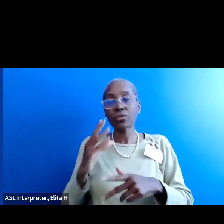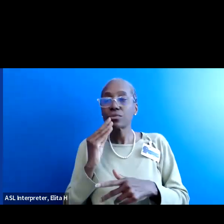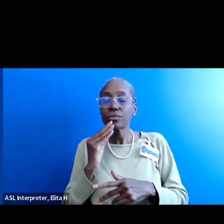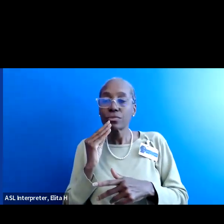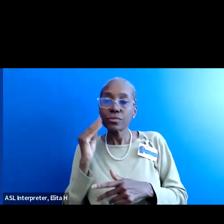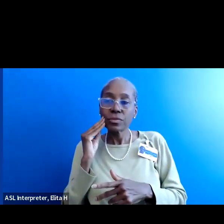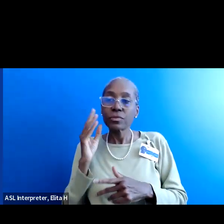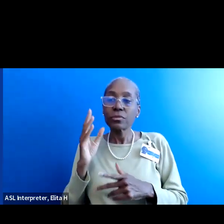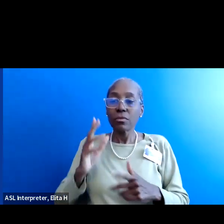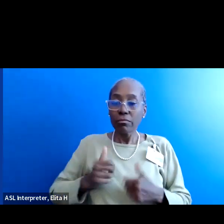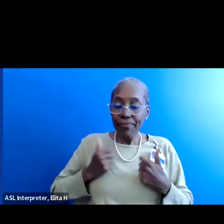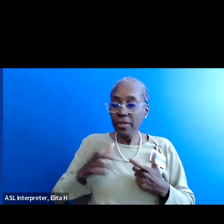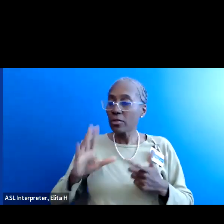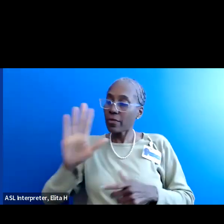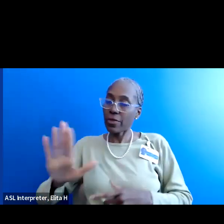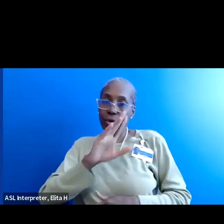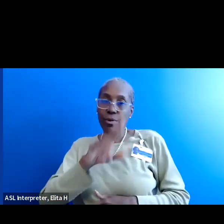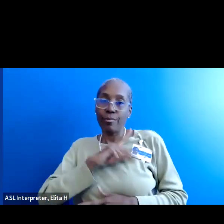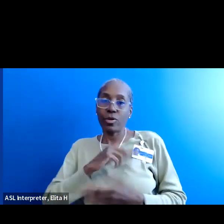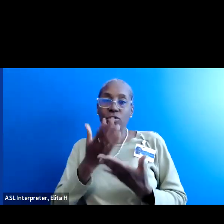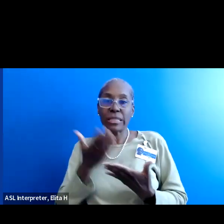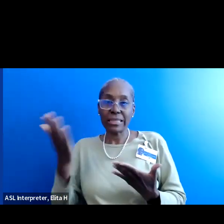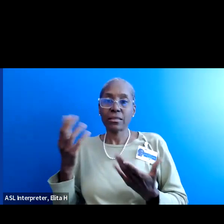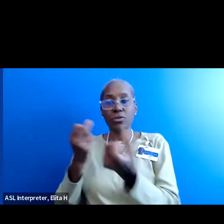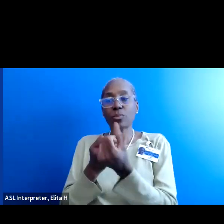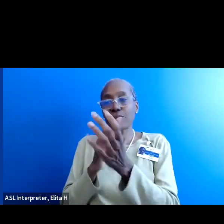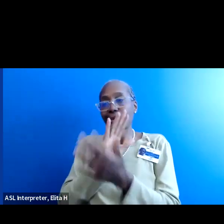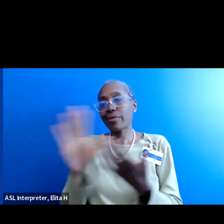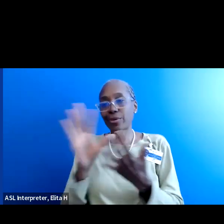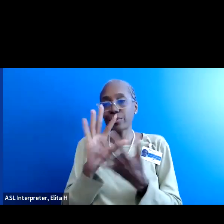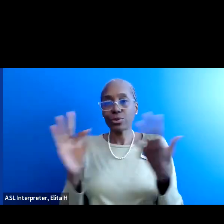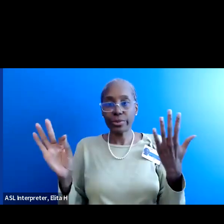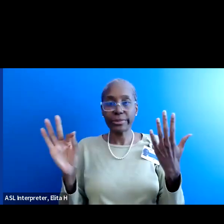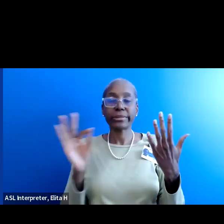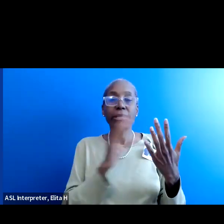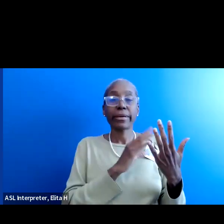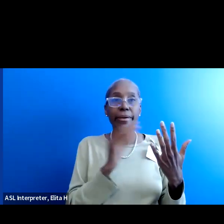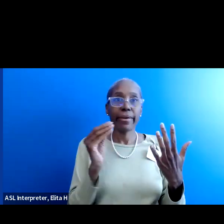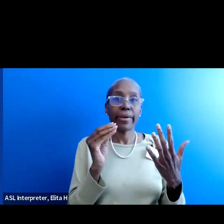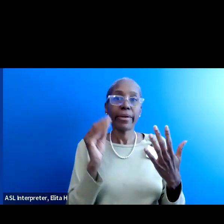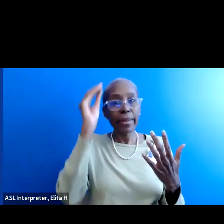belongings that support the residents choices and opinion regarding a